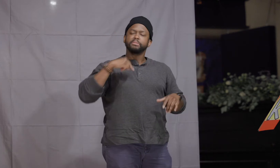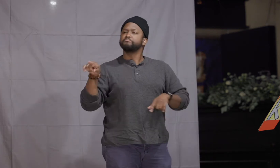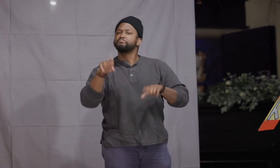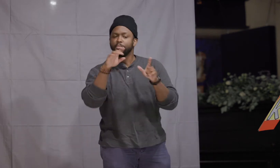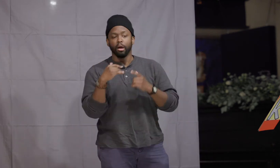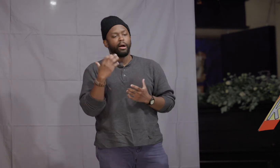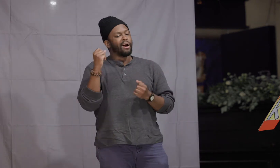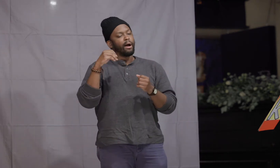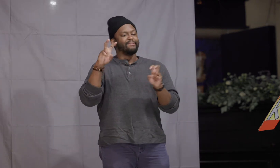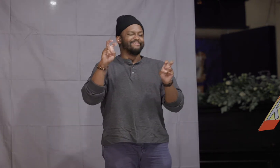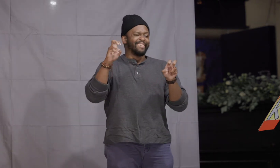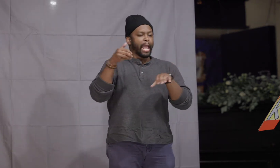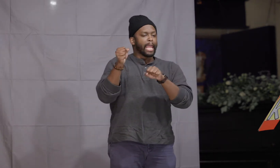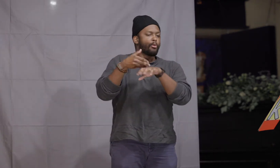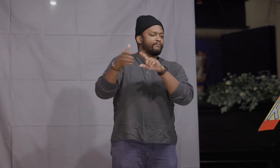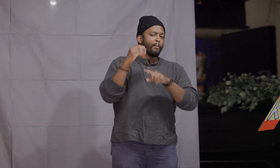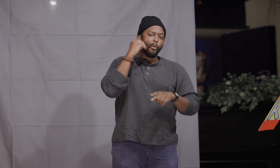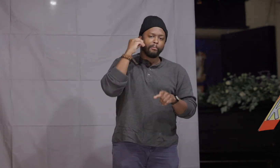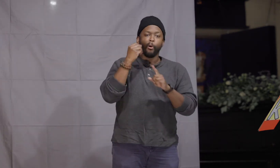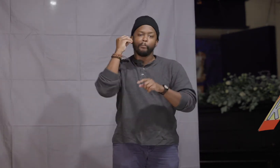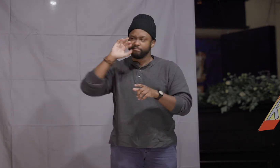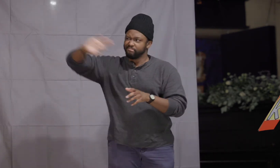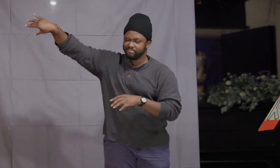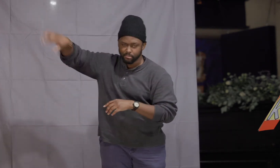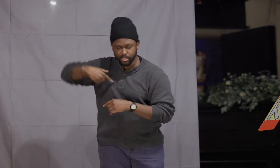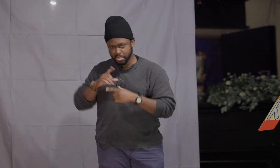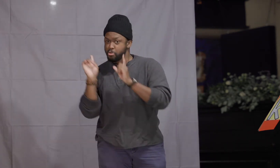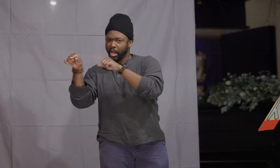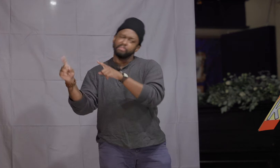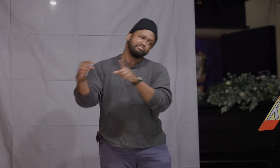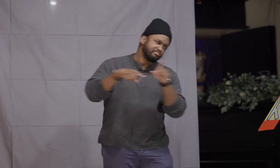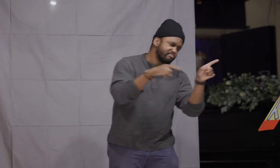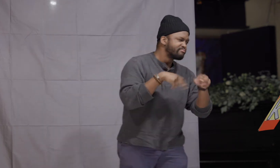Kinda nice to experience that every once in a while. So as our family enjoying this home away from home,